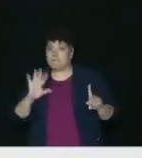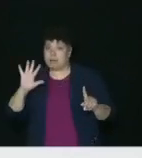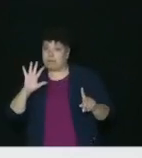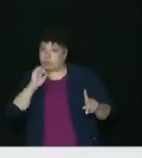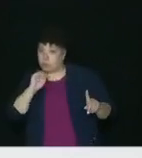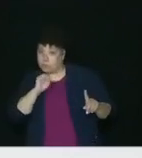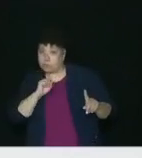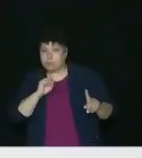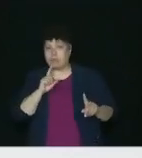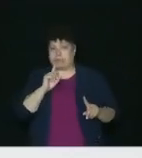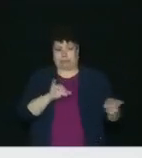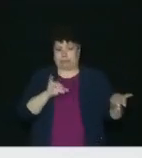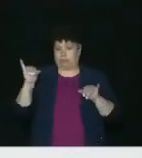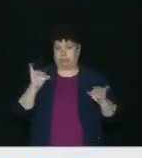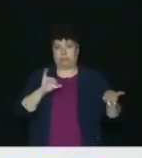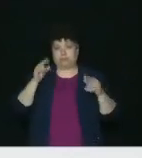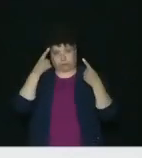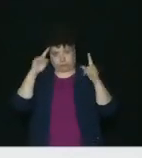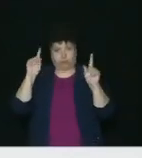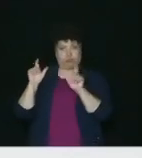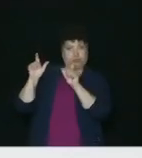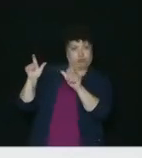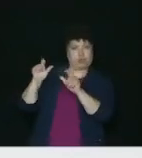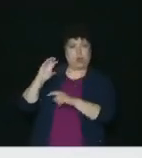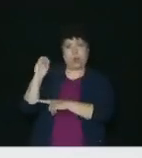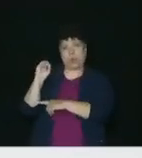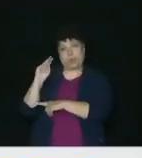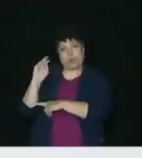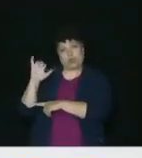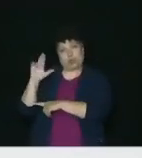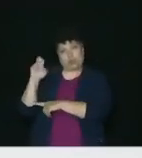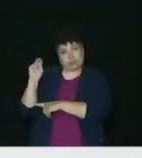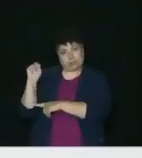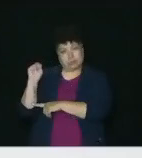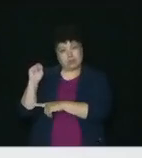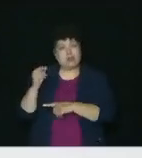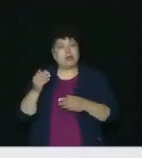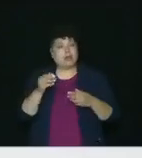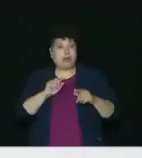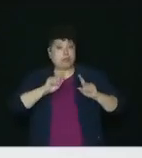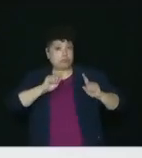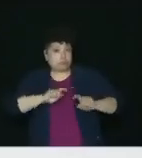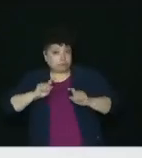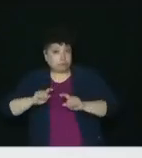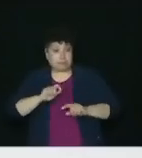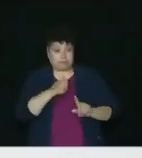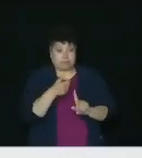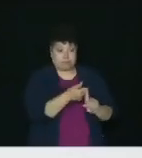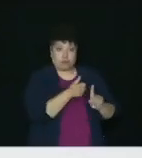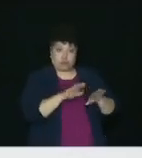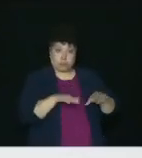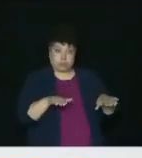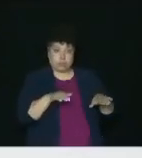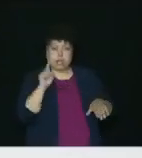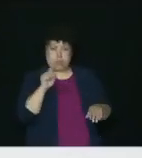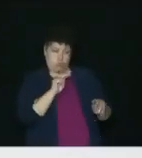THE UNITED STATES.